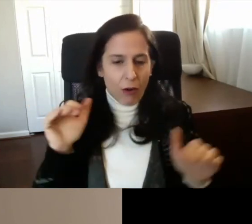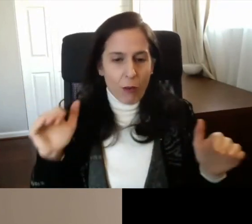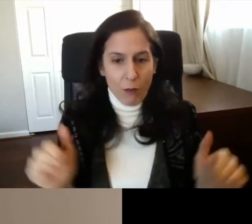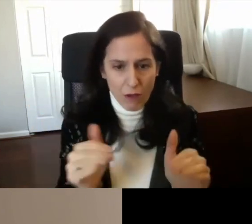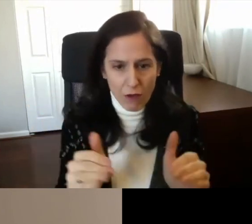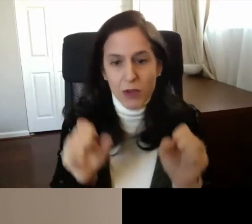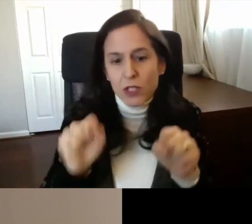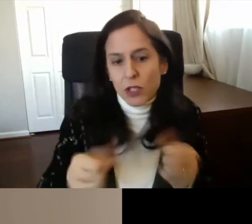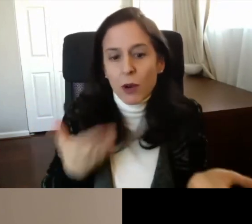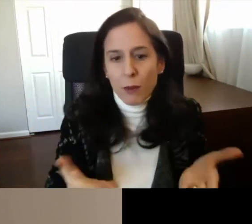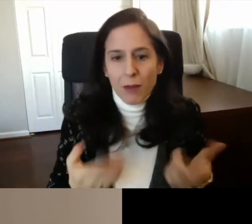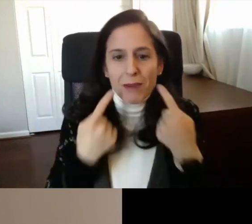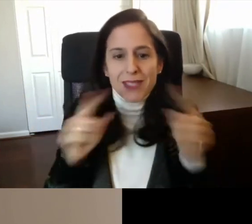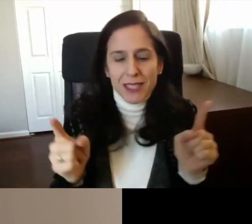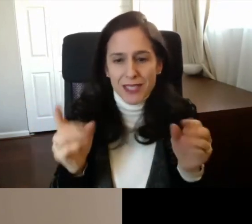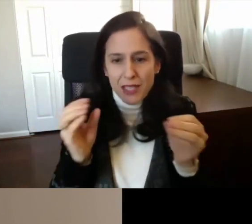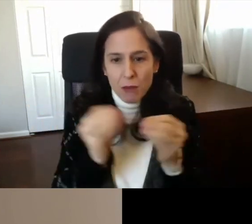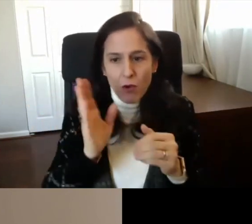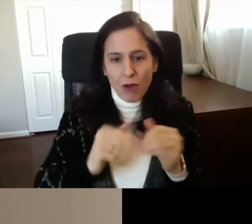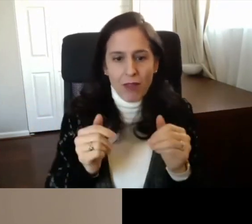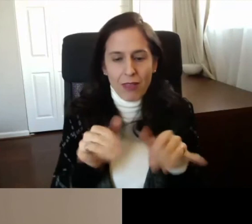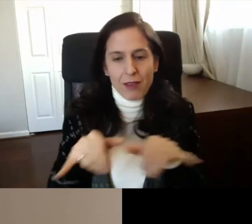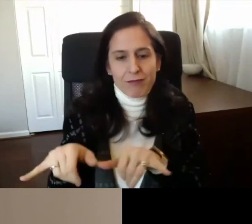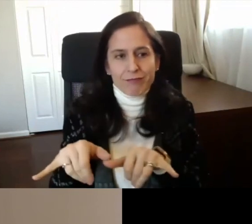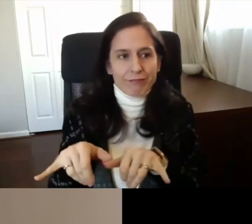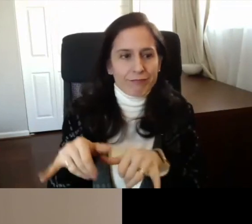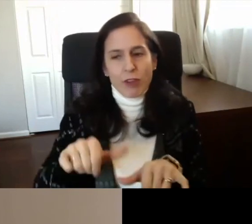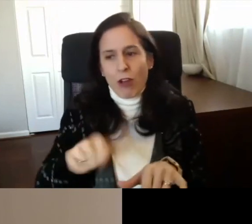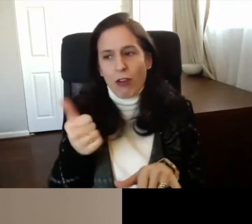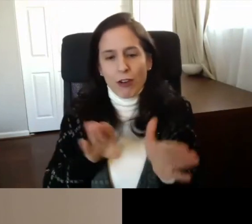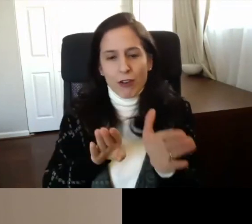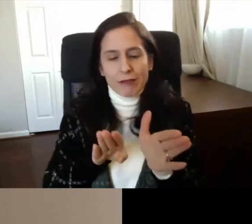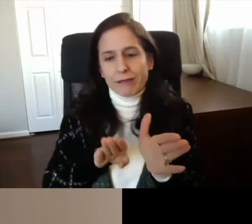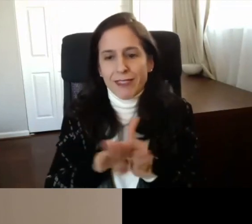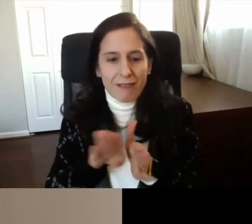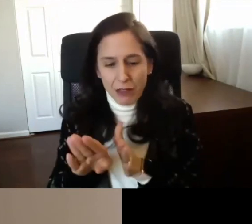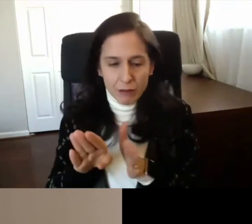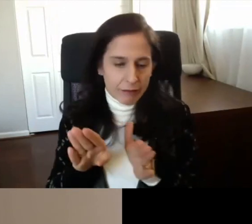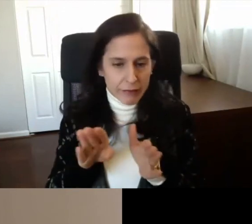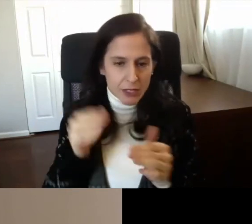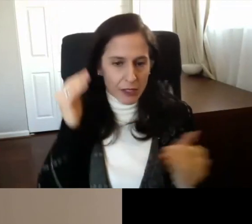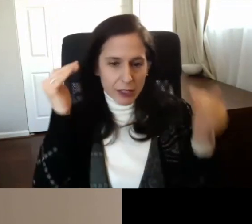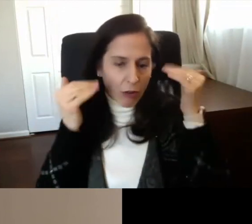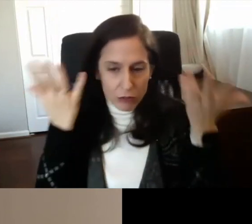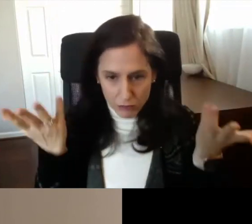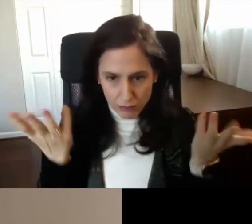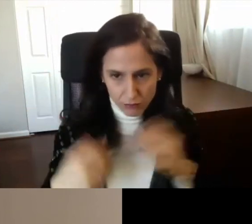i know that deaf people would generally show better performance than